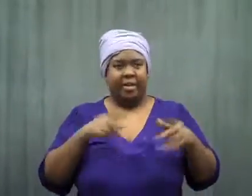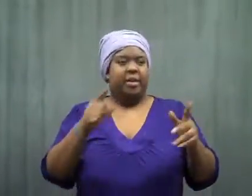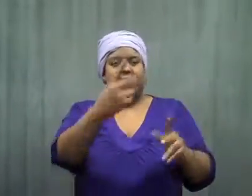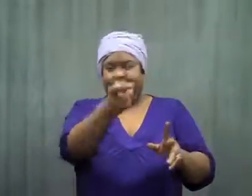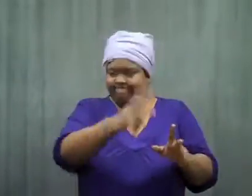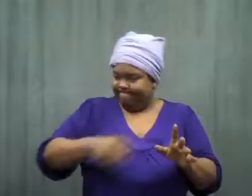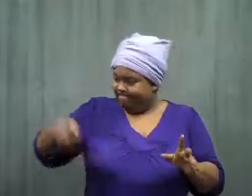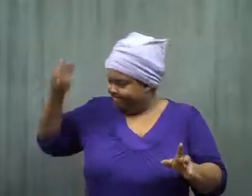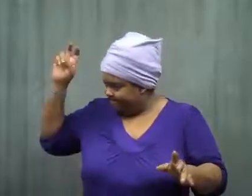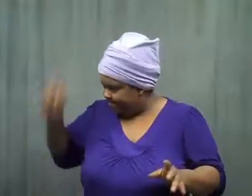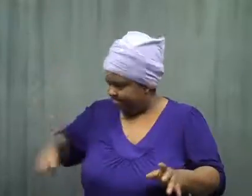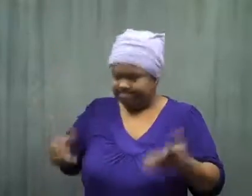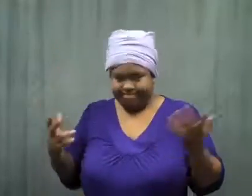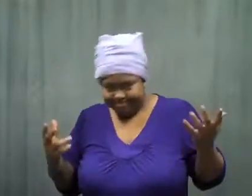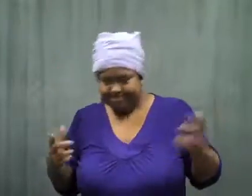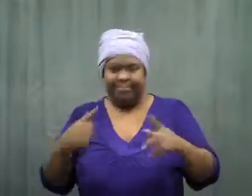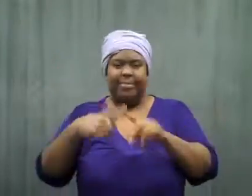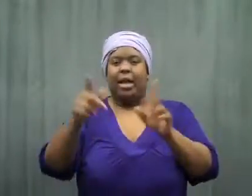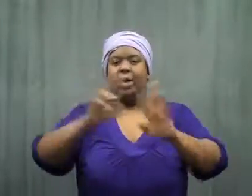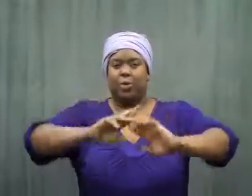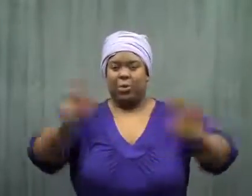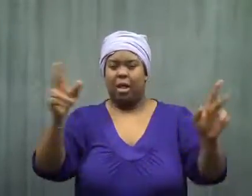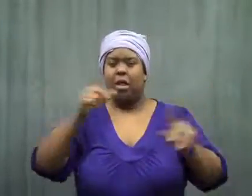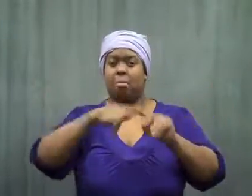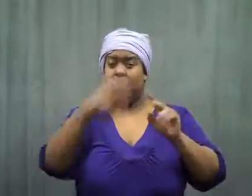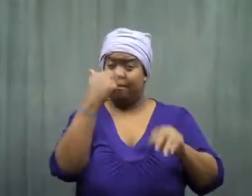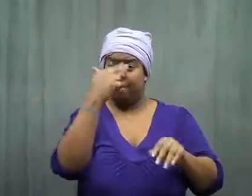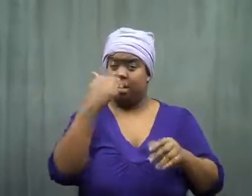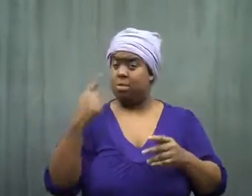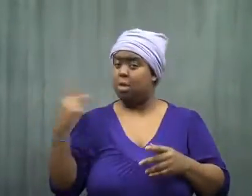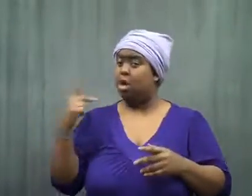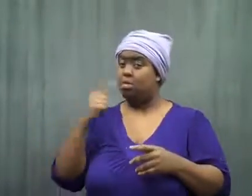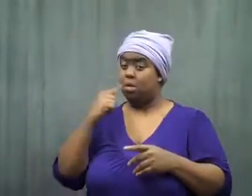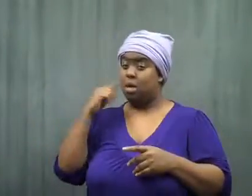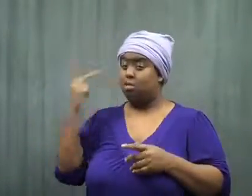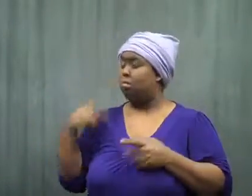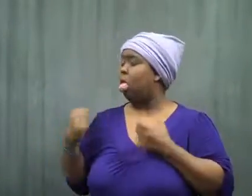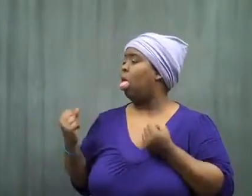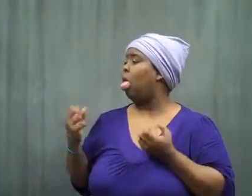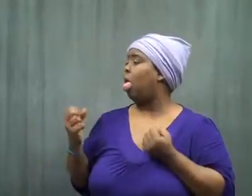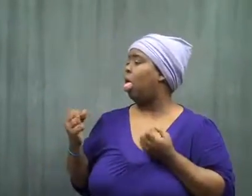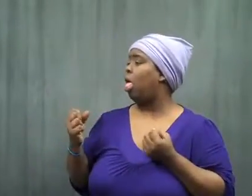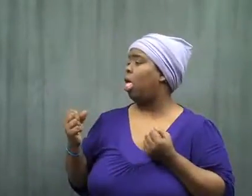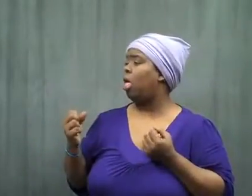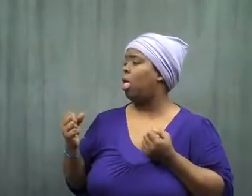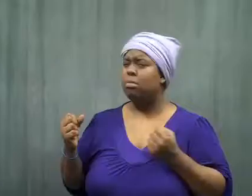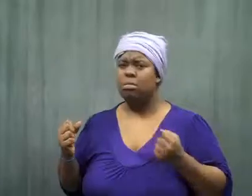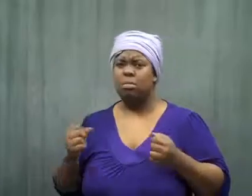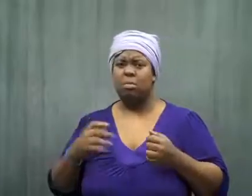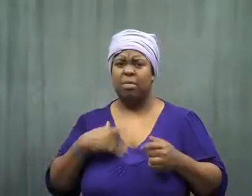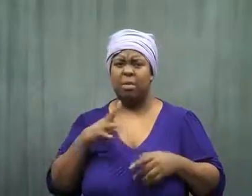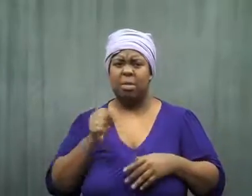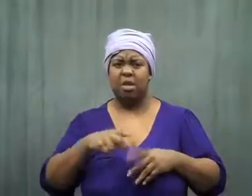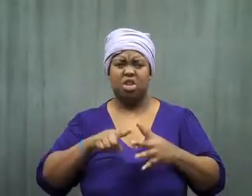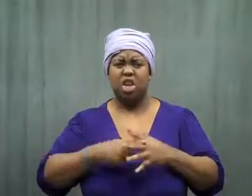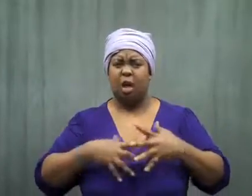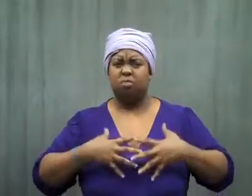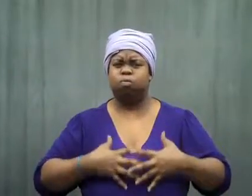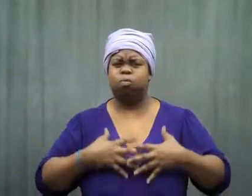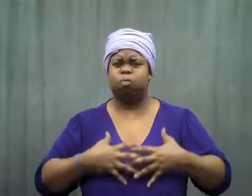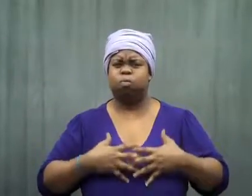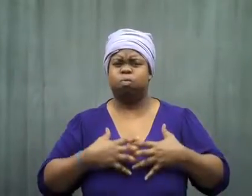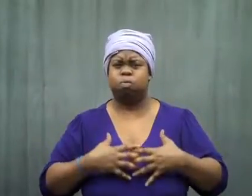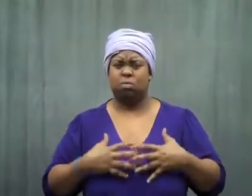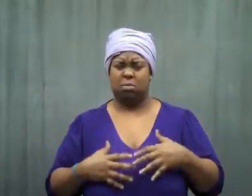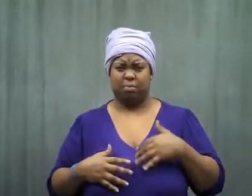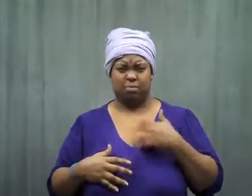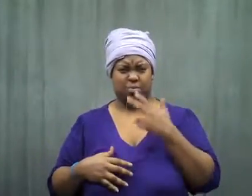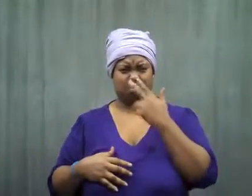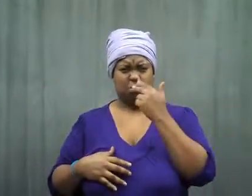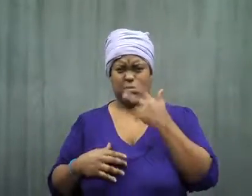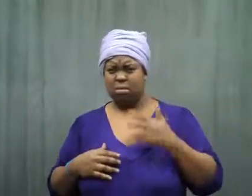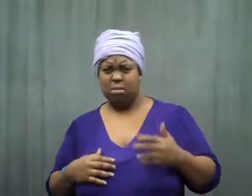She sat next to me, and we got going. It was funny, us deaf girls were talking,